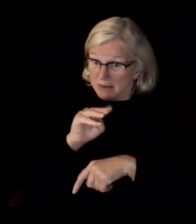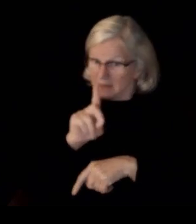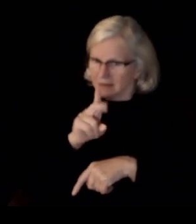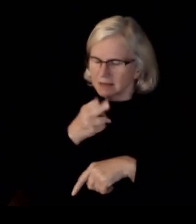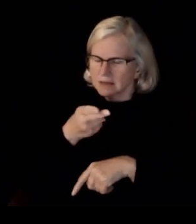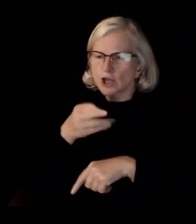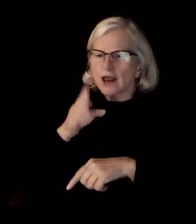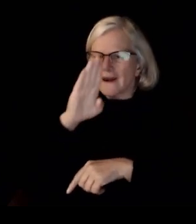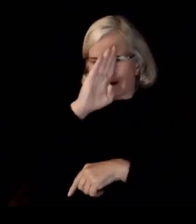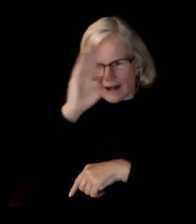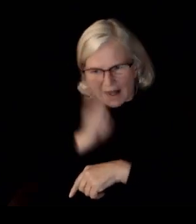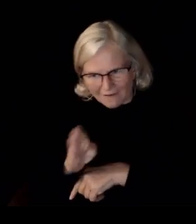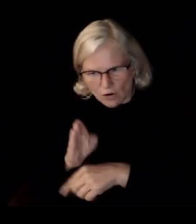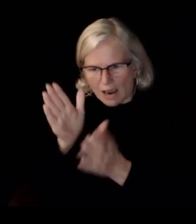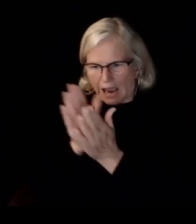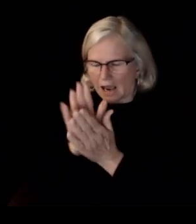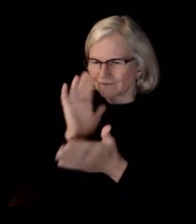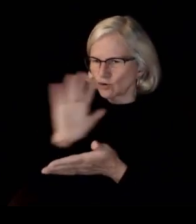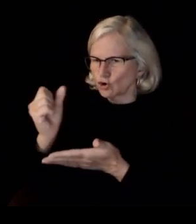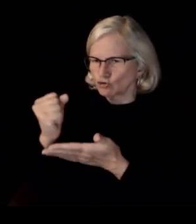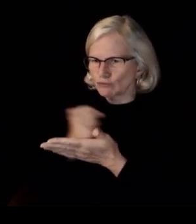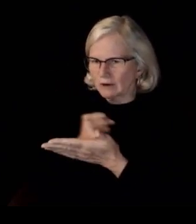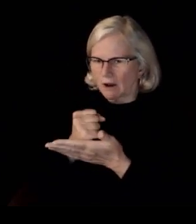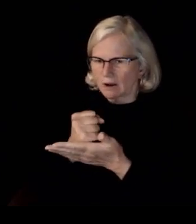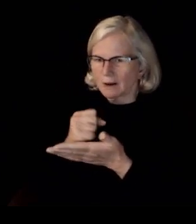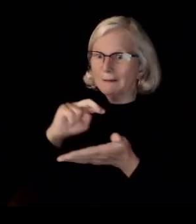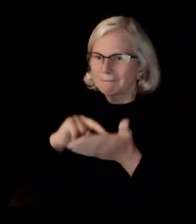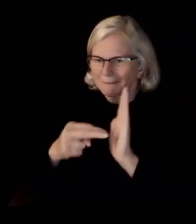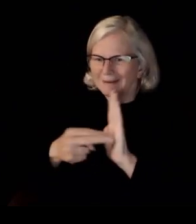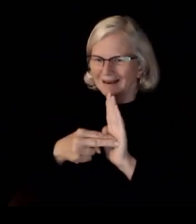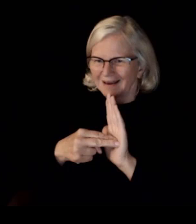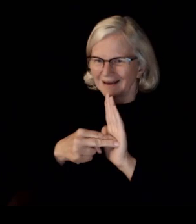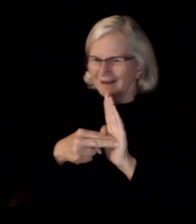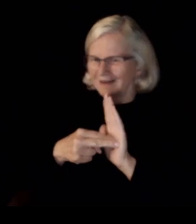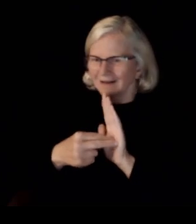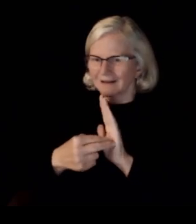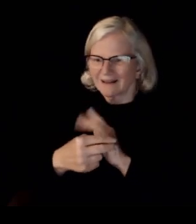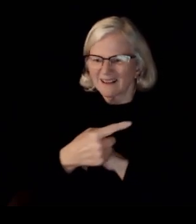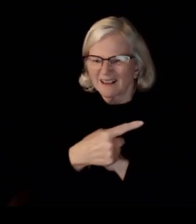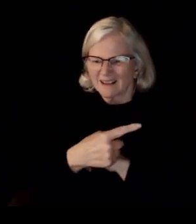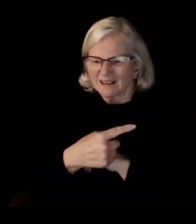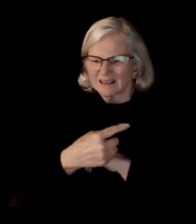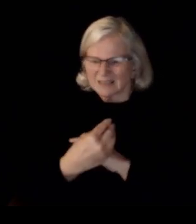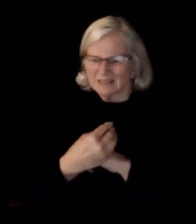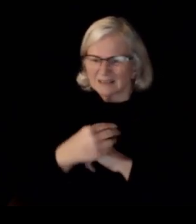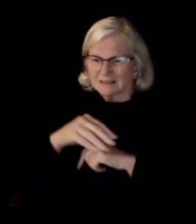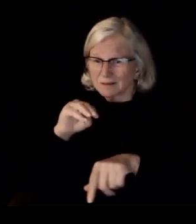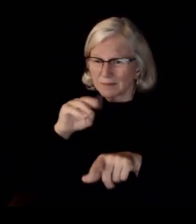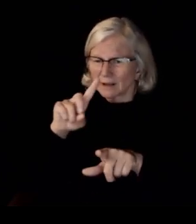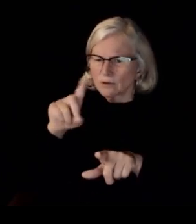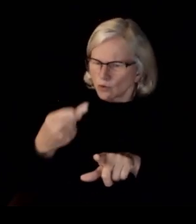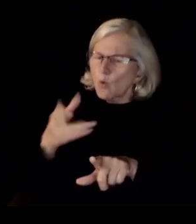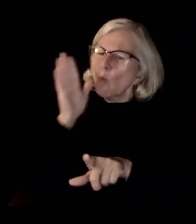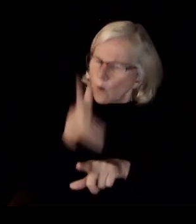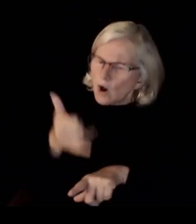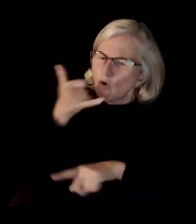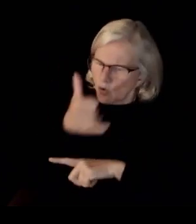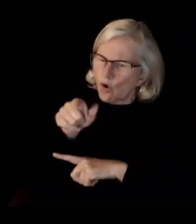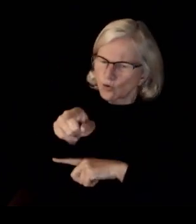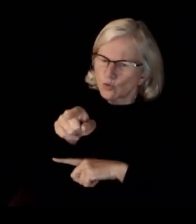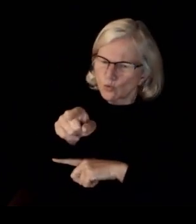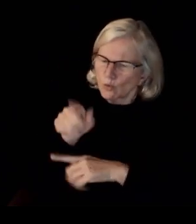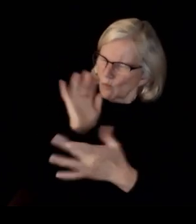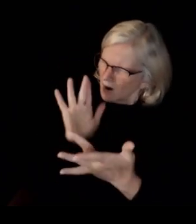you could get a call from the health department depending on what sort of sharing permission